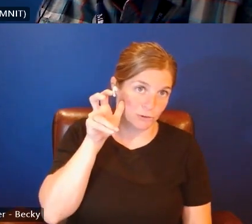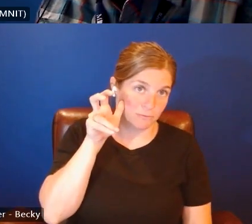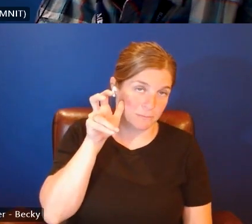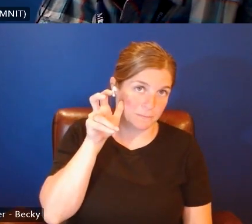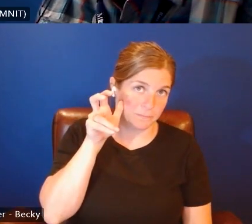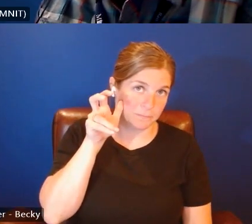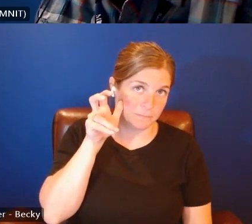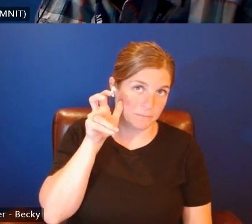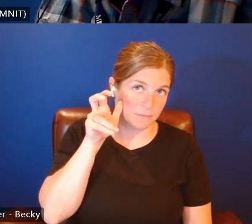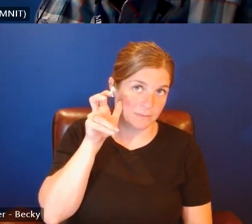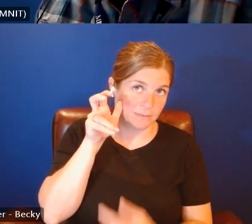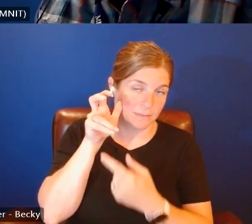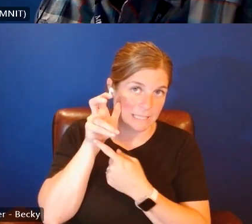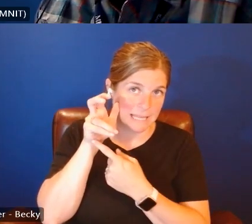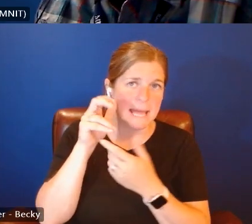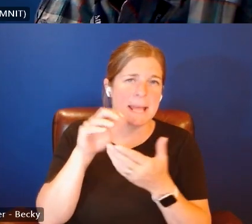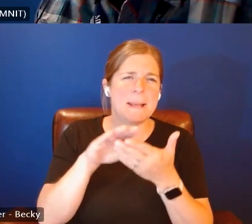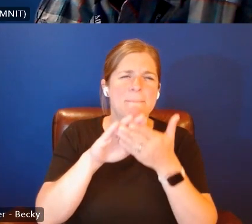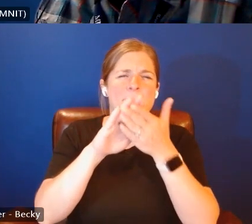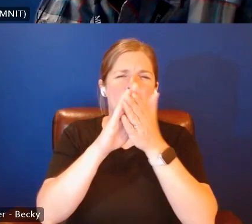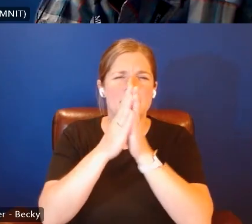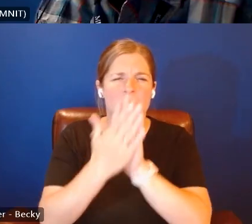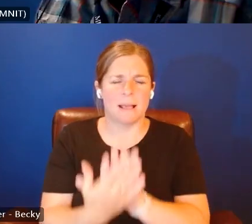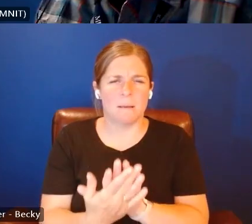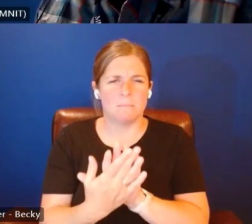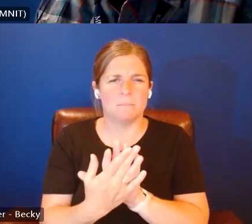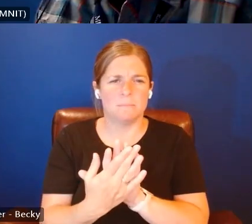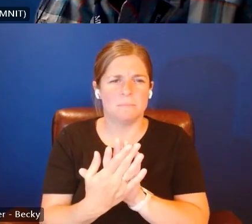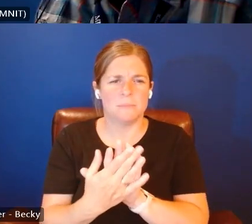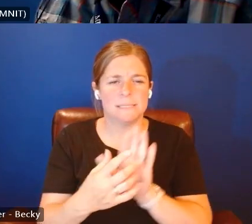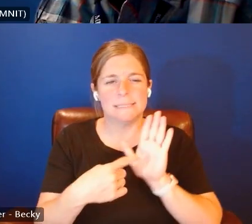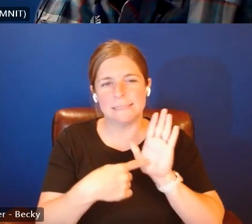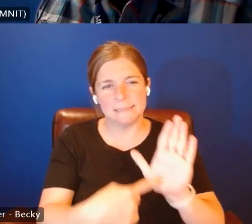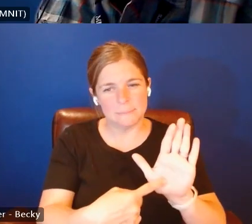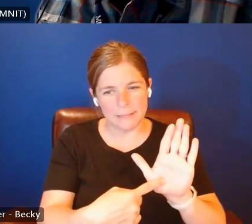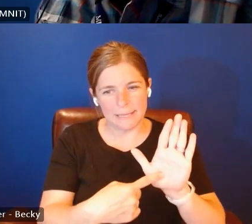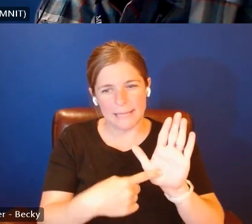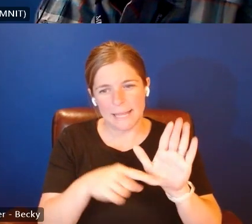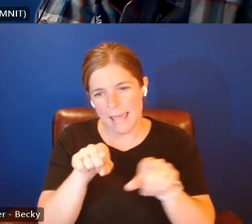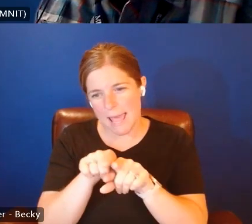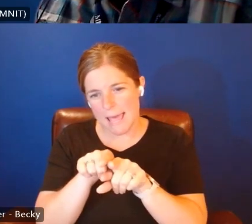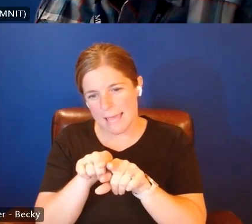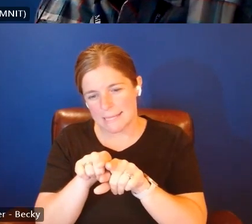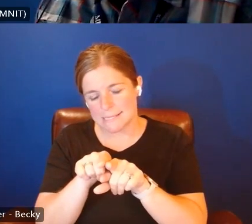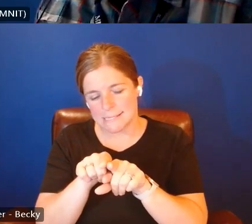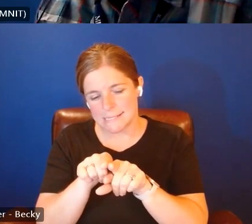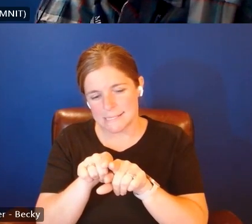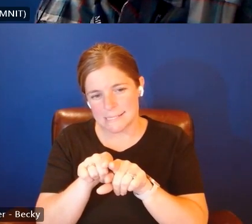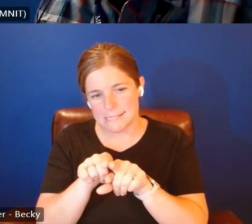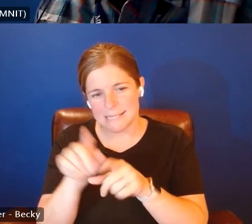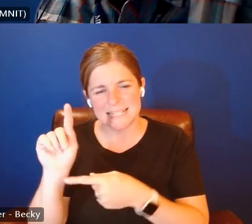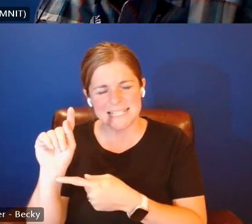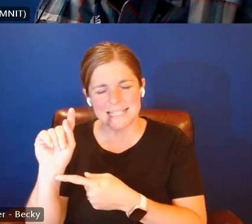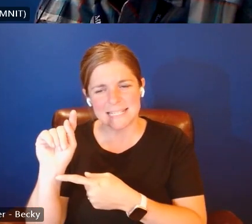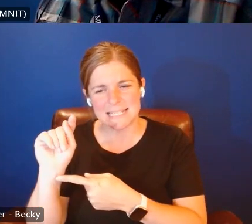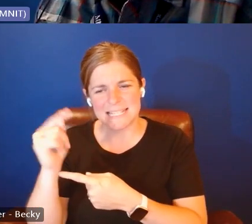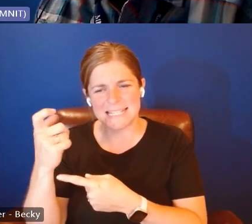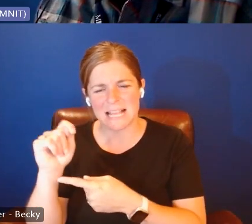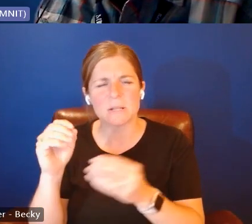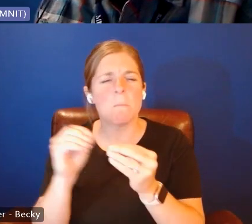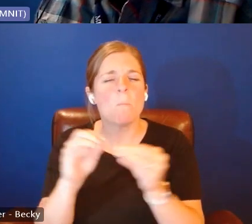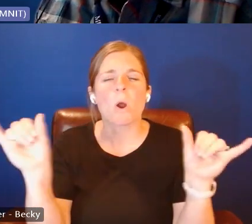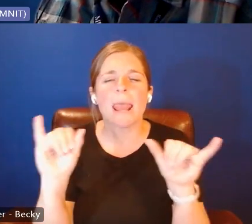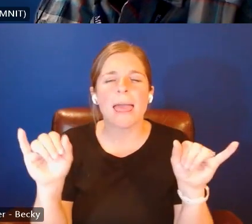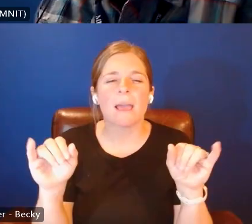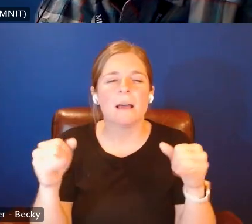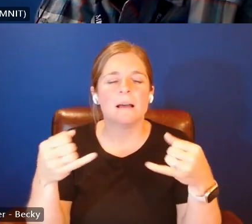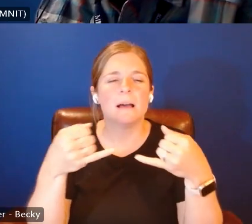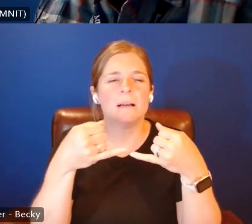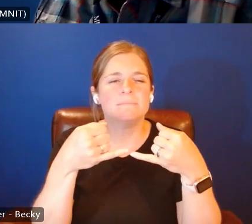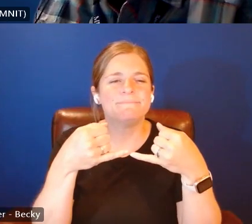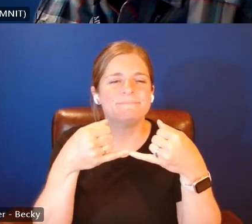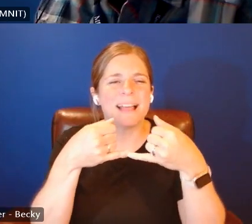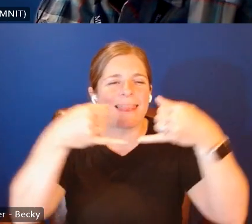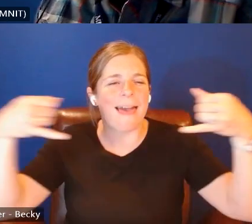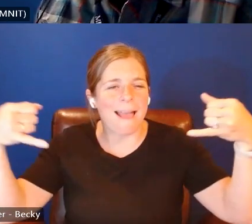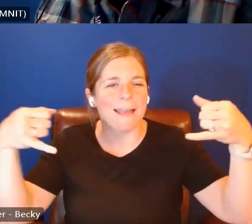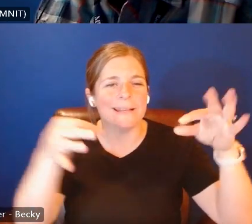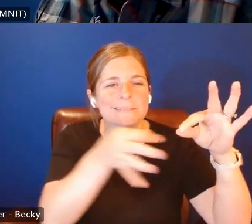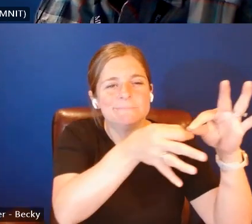becomes displayed as a text more in a line than otherwise.